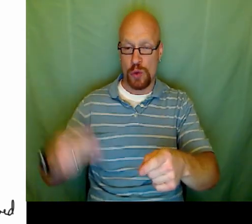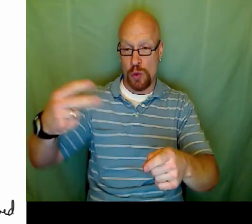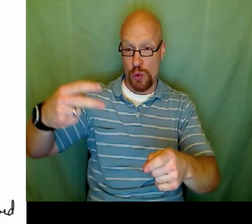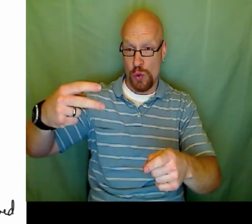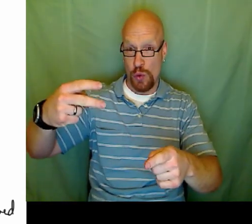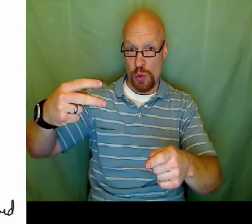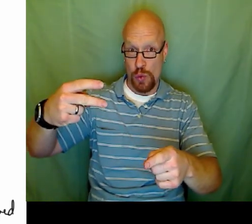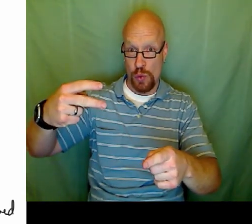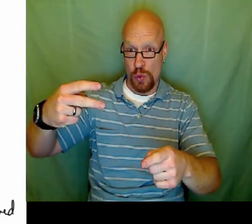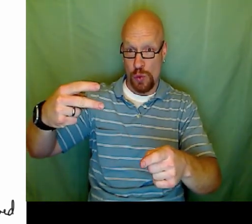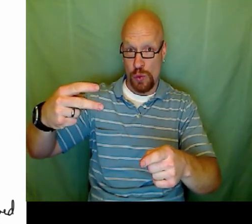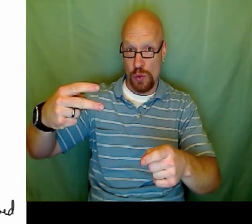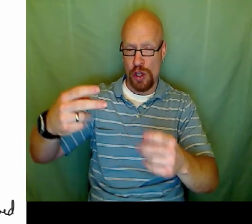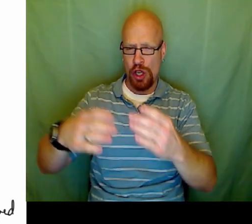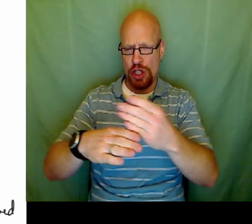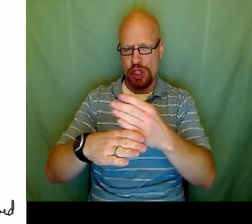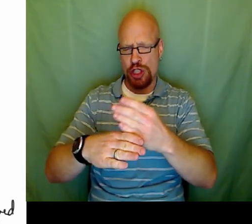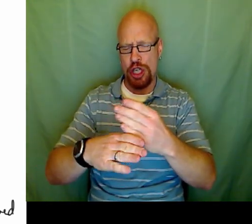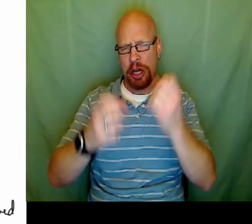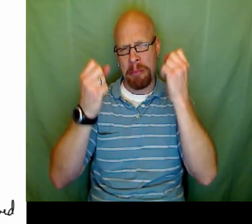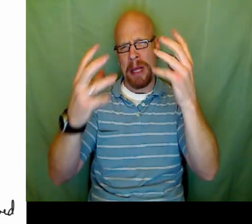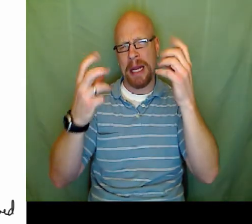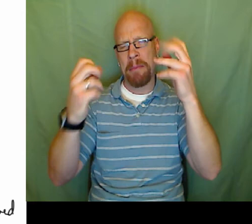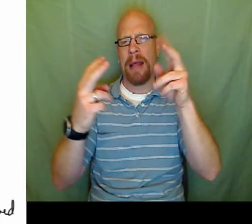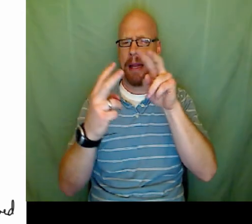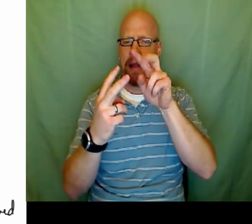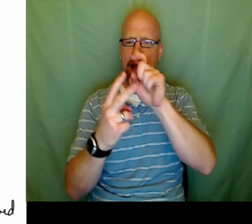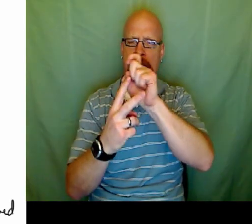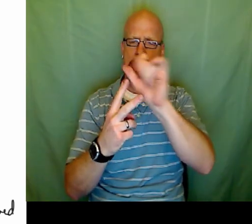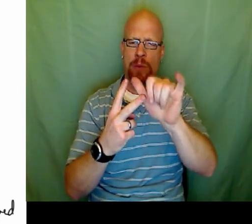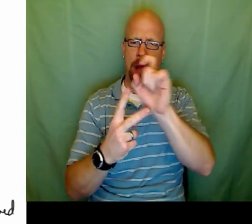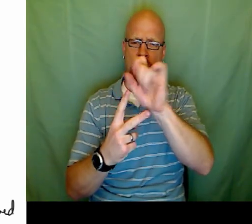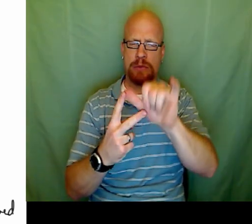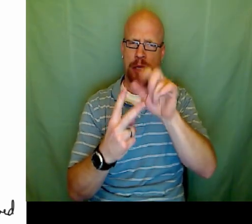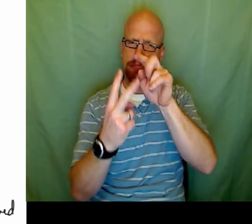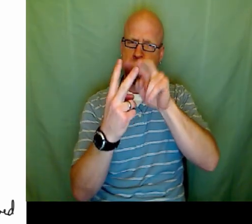What that means is they share an infinite number of pairs -- x and y pairs.